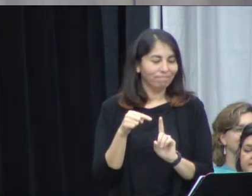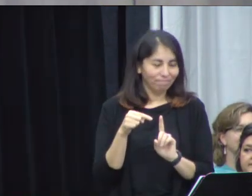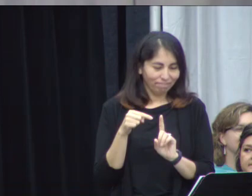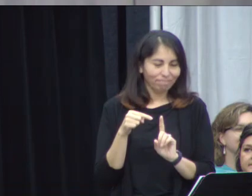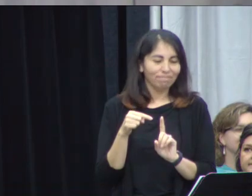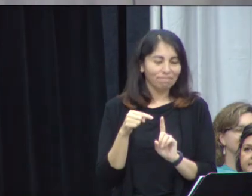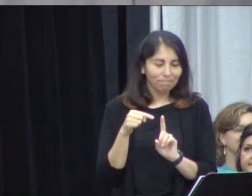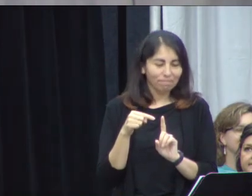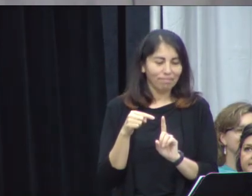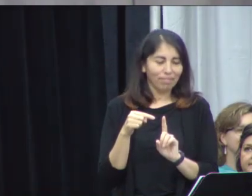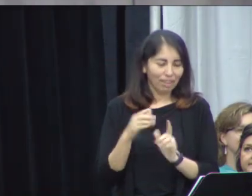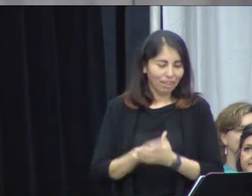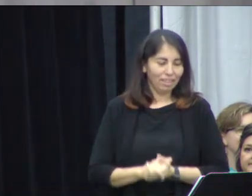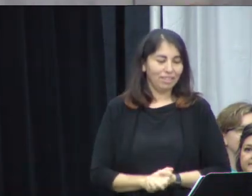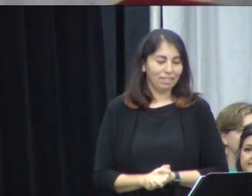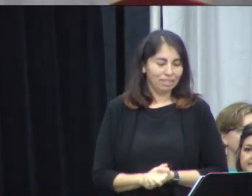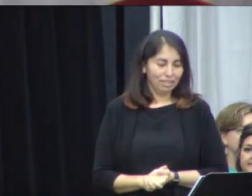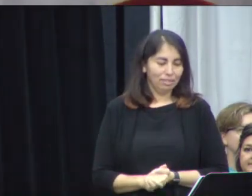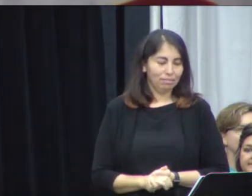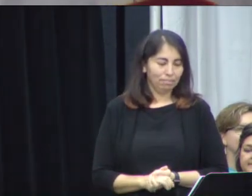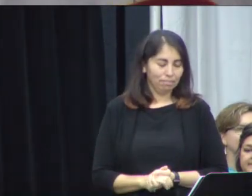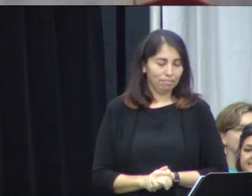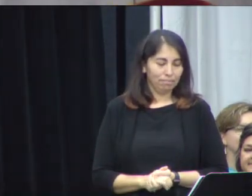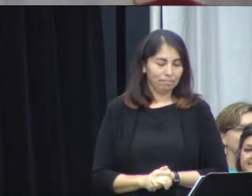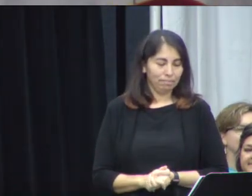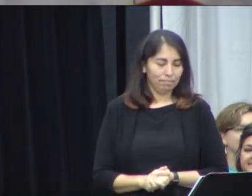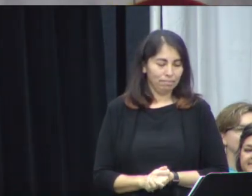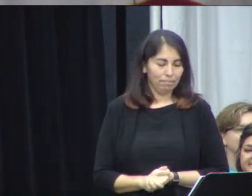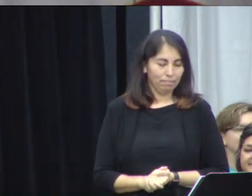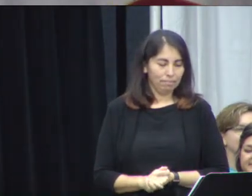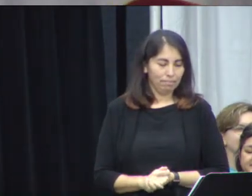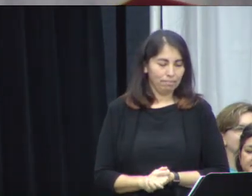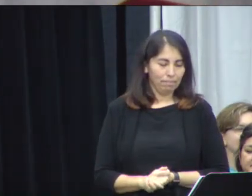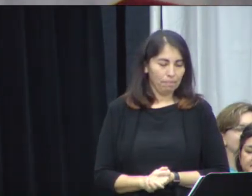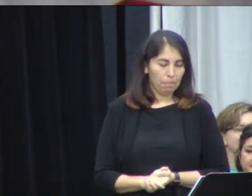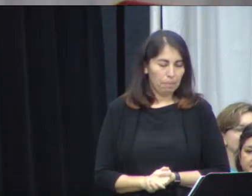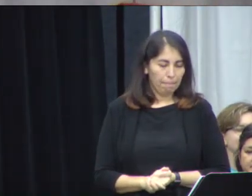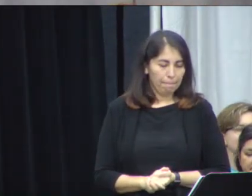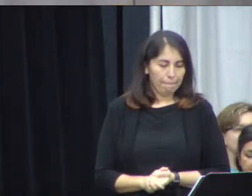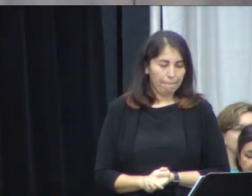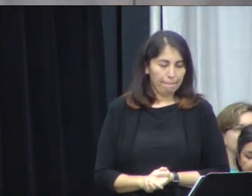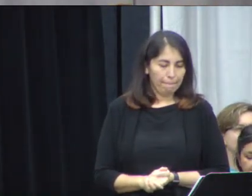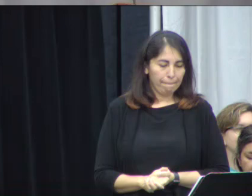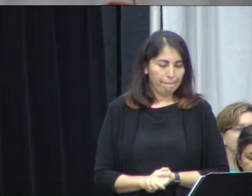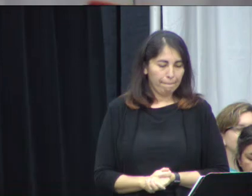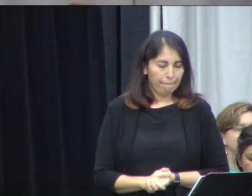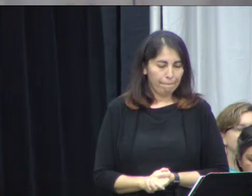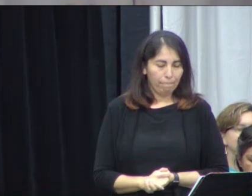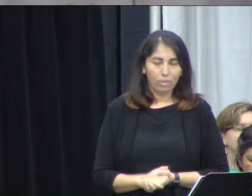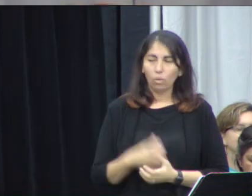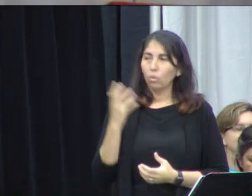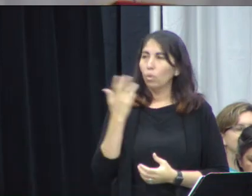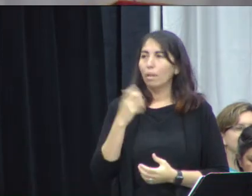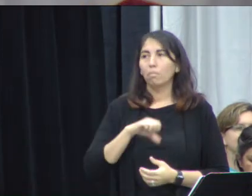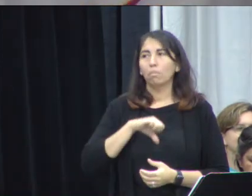(audience applauds) I am beyond proud of myself and my teammates.